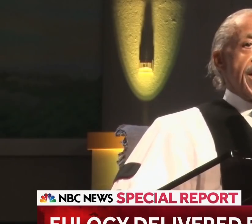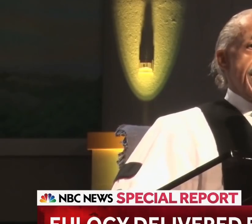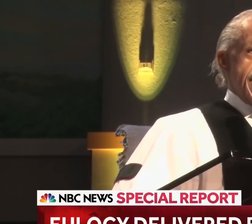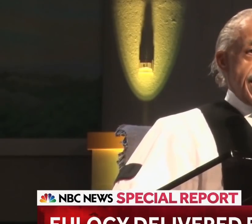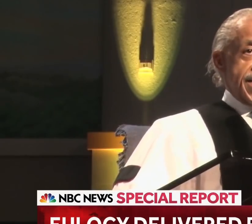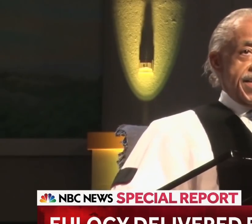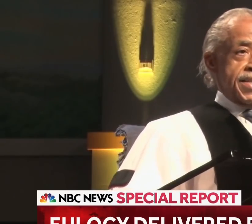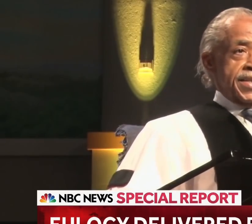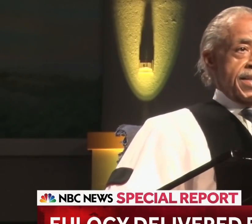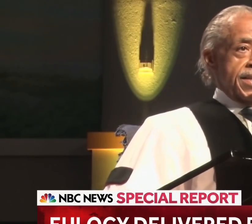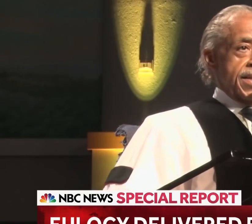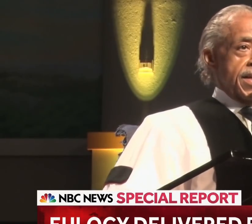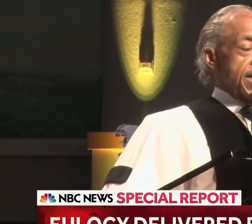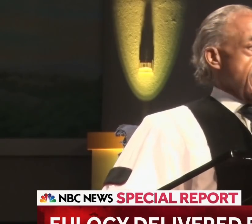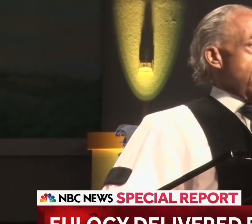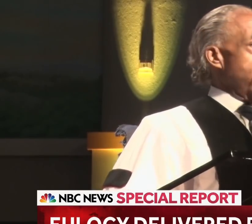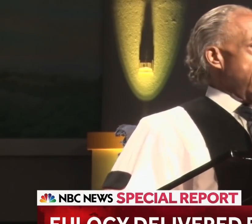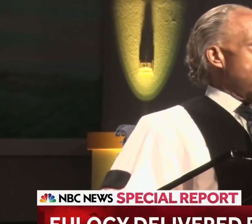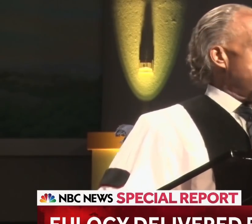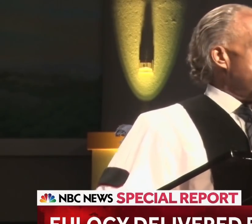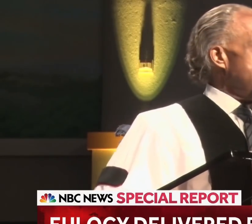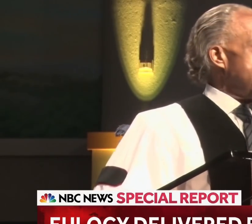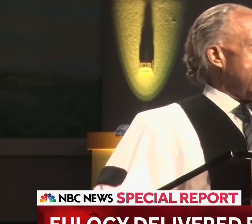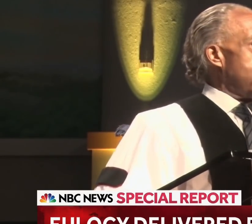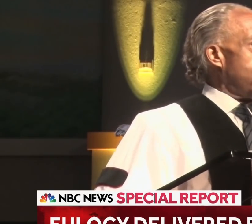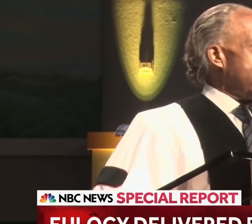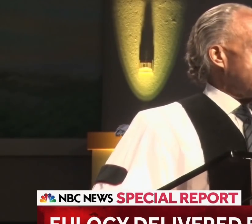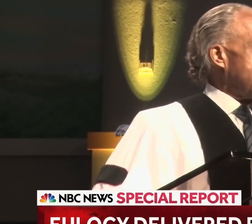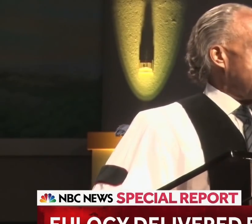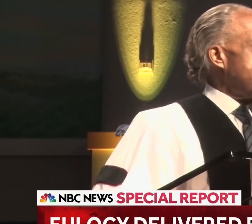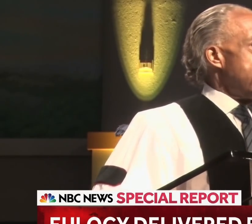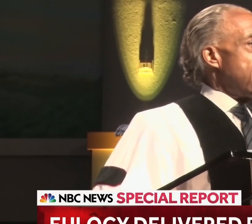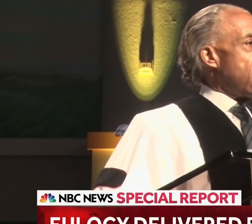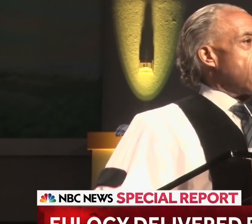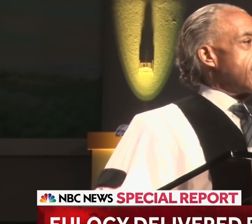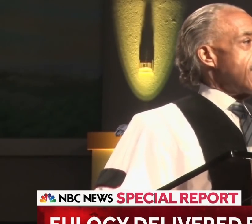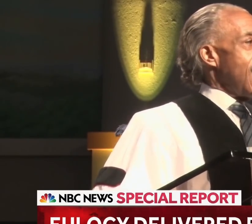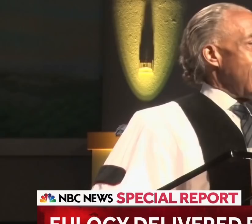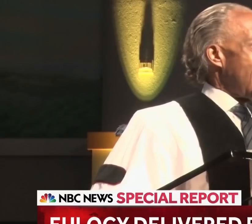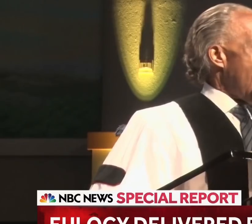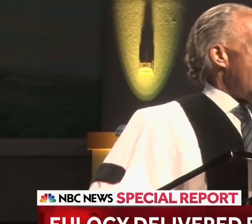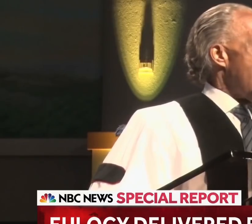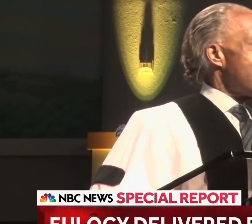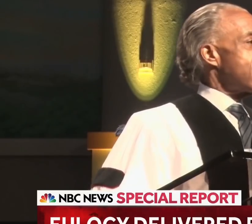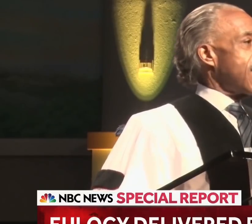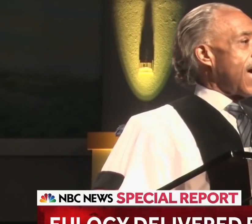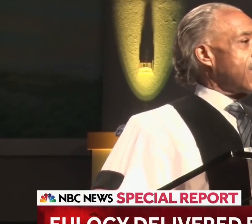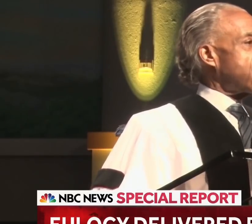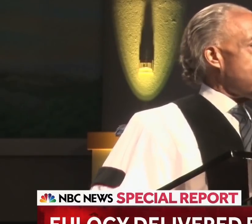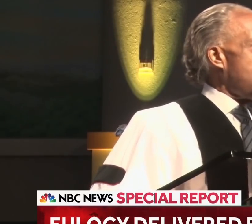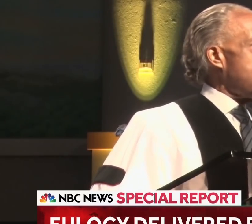HIS CHILDREN, GRANDCHILDREN, AND ALL, THAT UNTIL THESE PEOPLE PAY